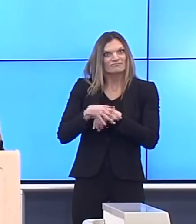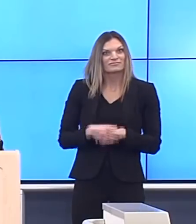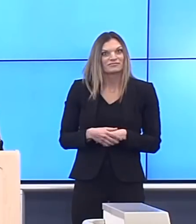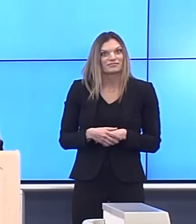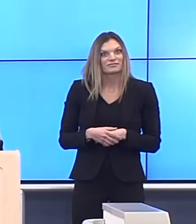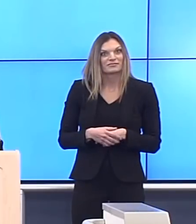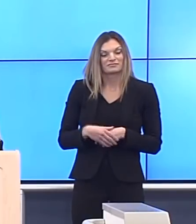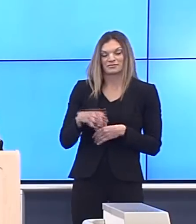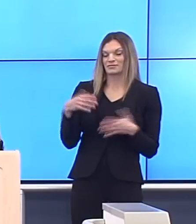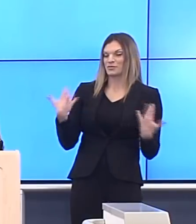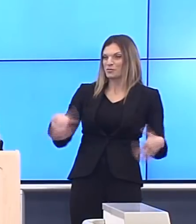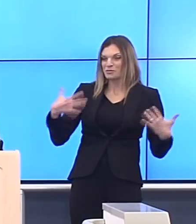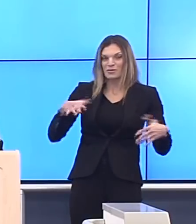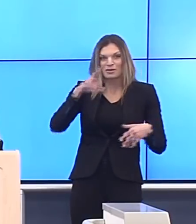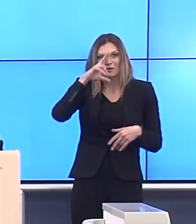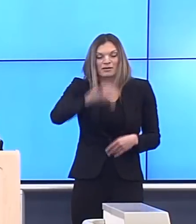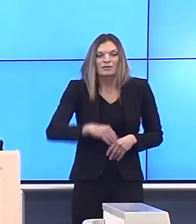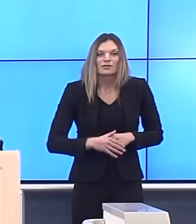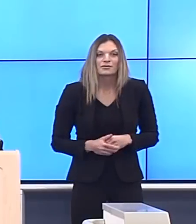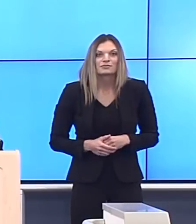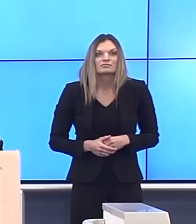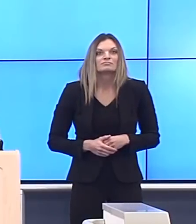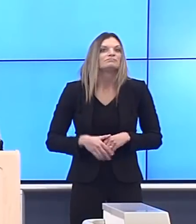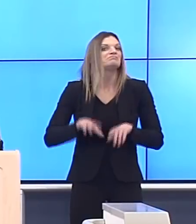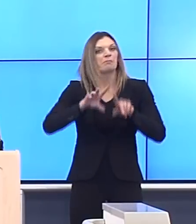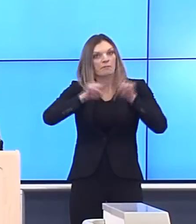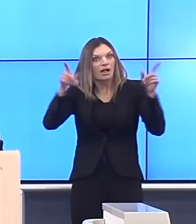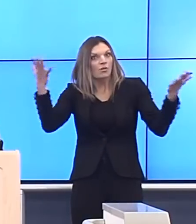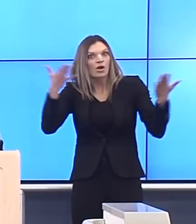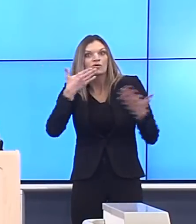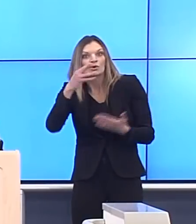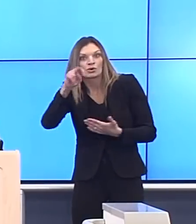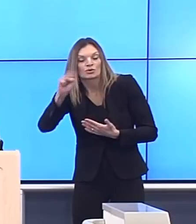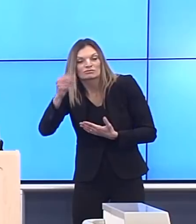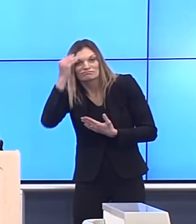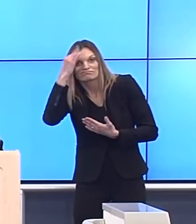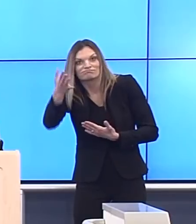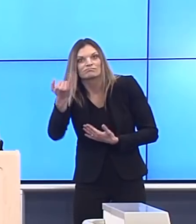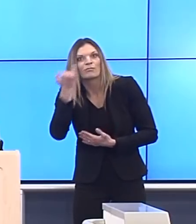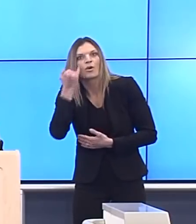WEEK. WE COULD BE ADDING TO THAT. SO IF WE ACT NOW,